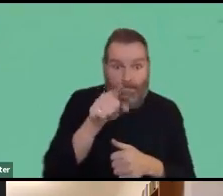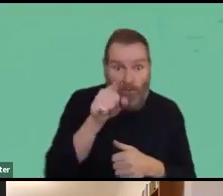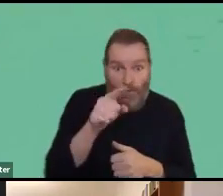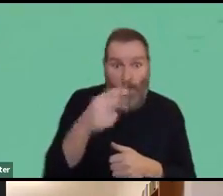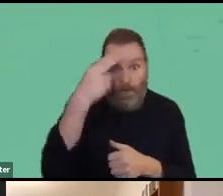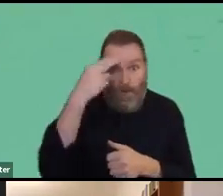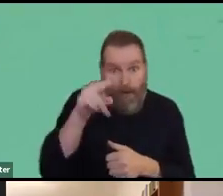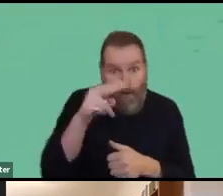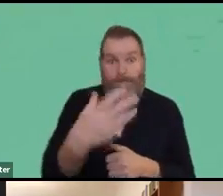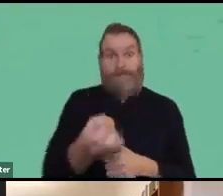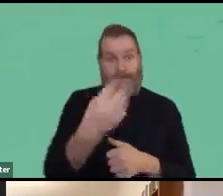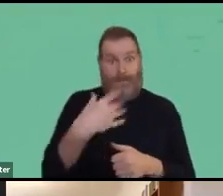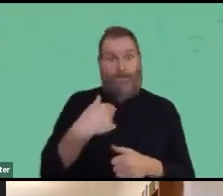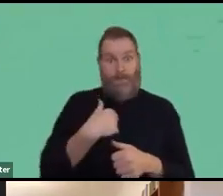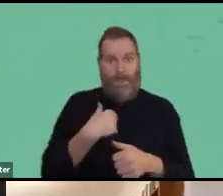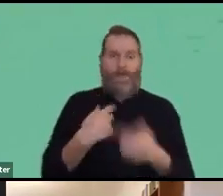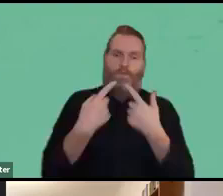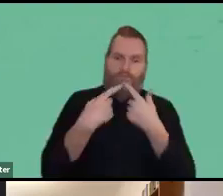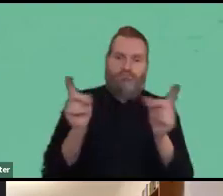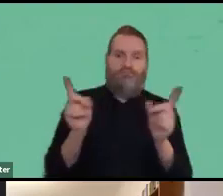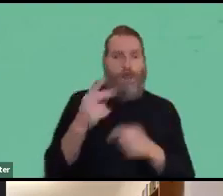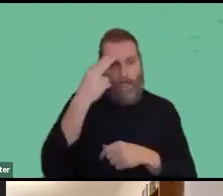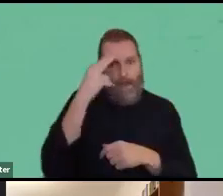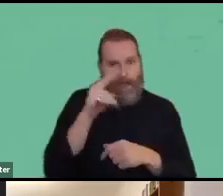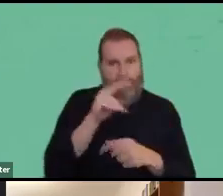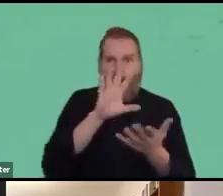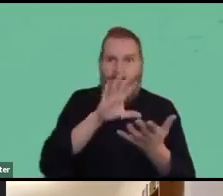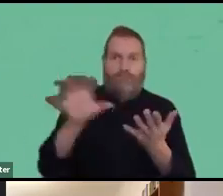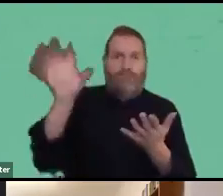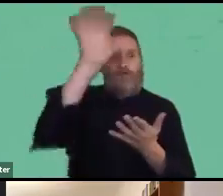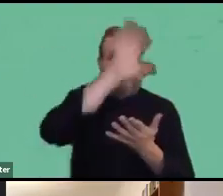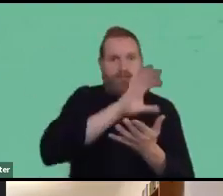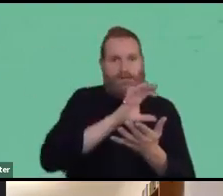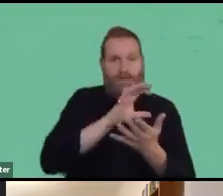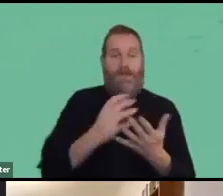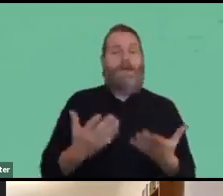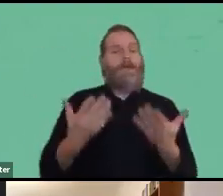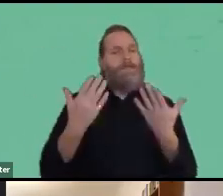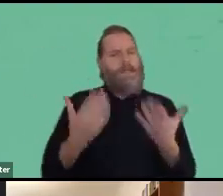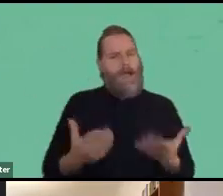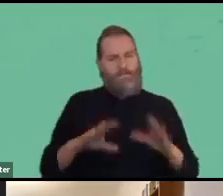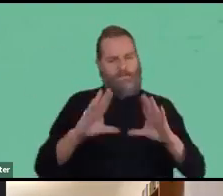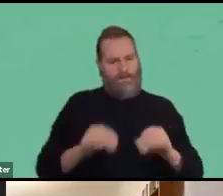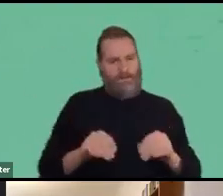we'll get through as many if we can so I’m going to hand over to Mark now our general secretary